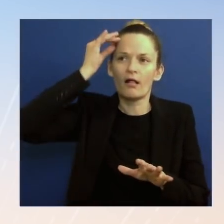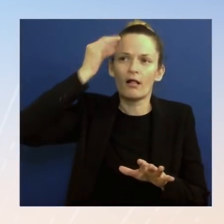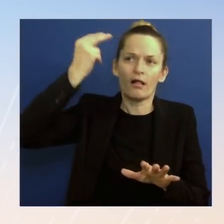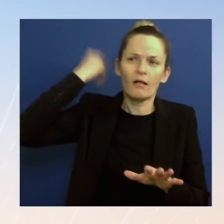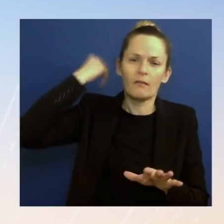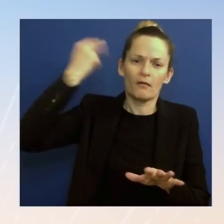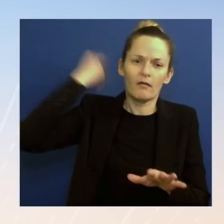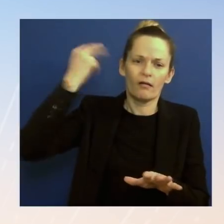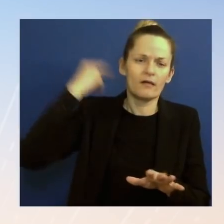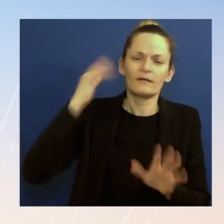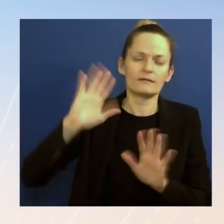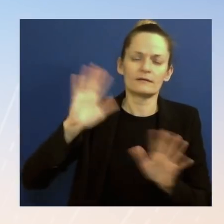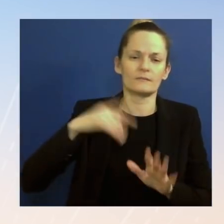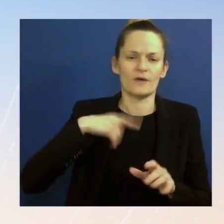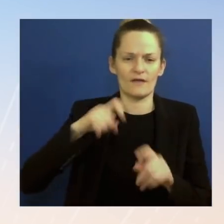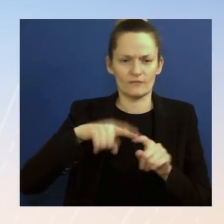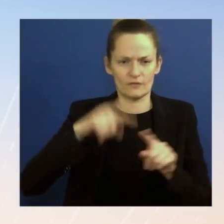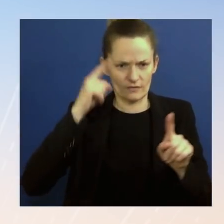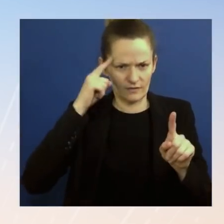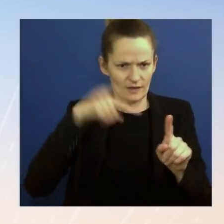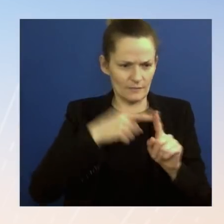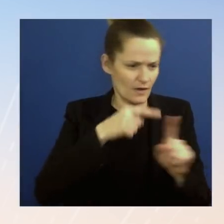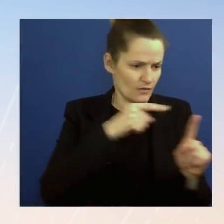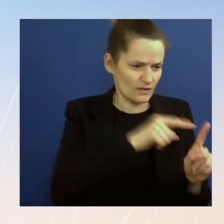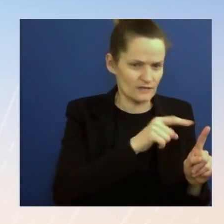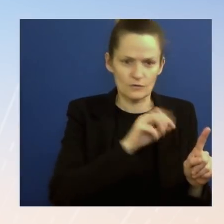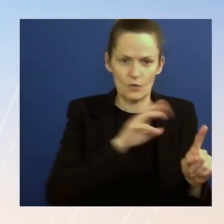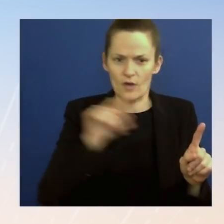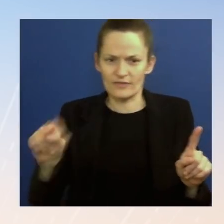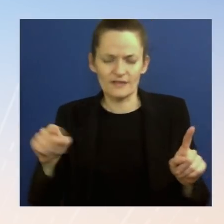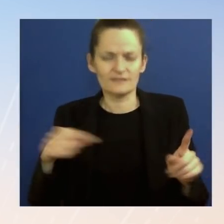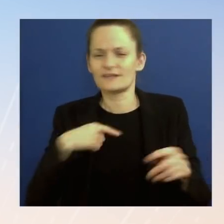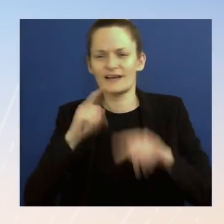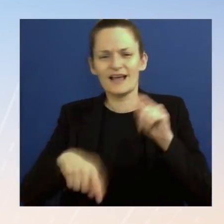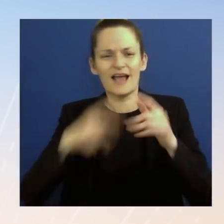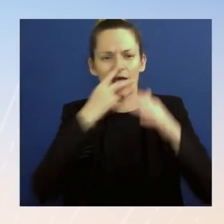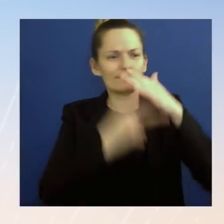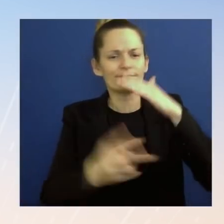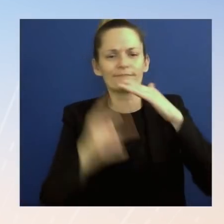to stand up to the aggressions of President Putin. And we have implemented them and followed up